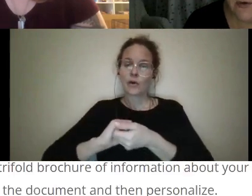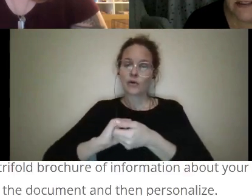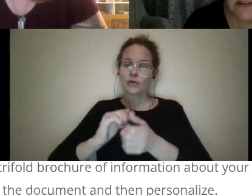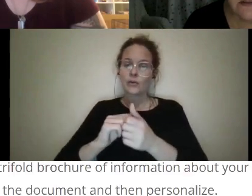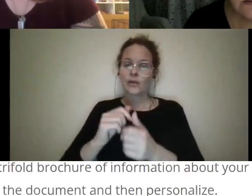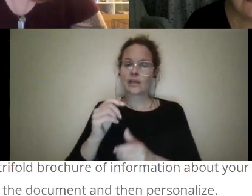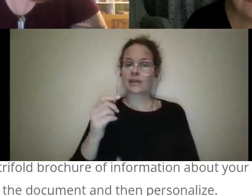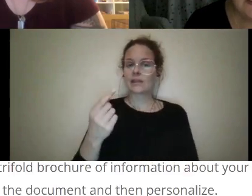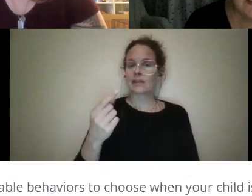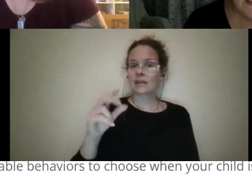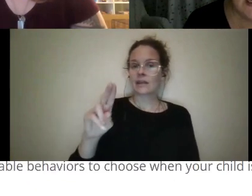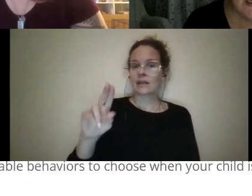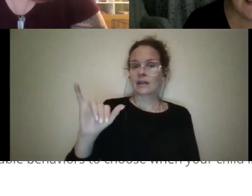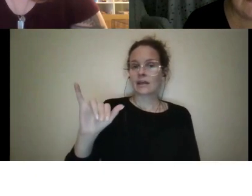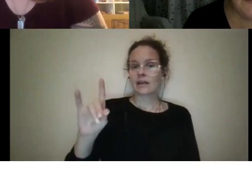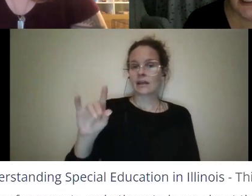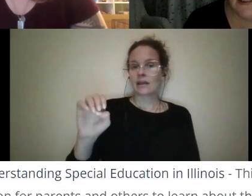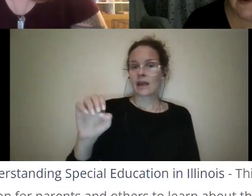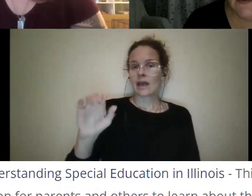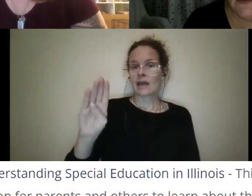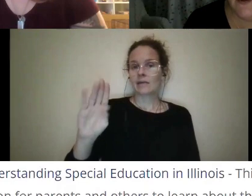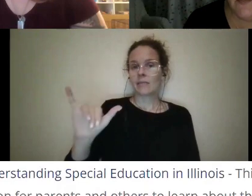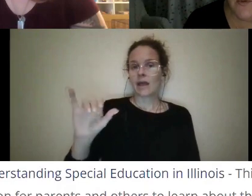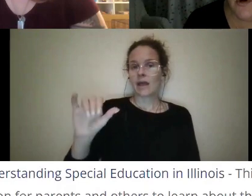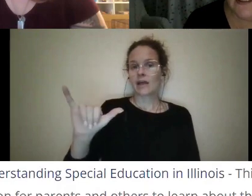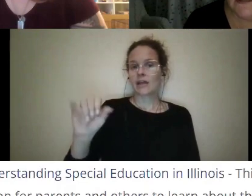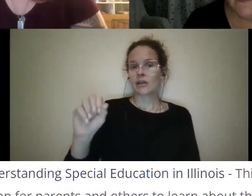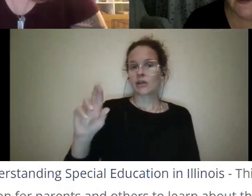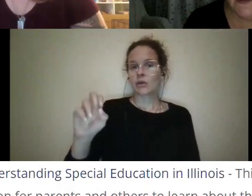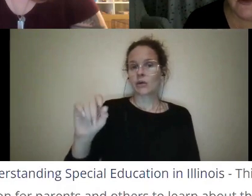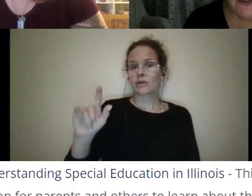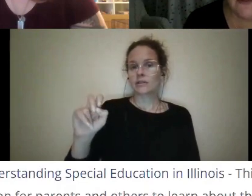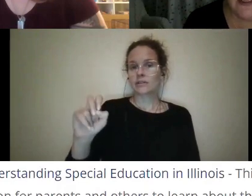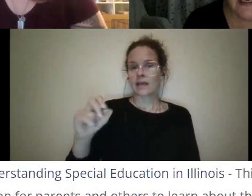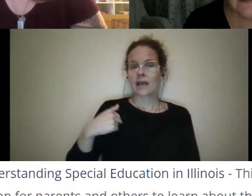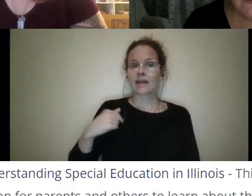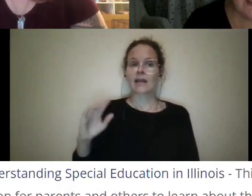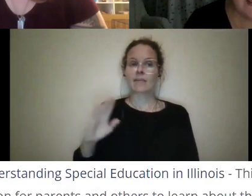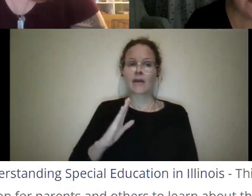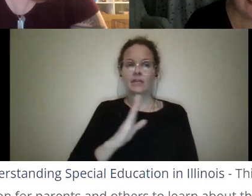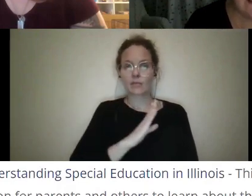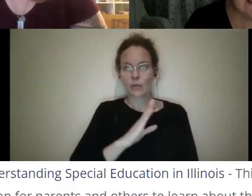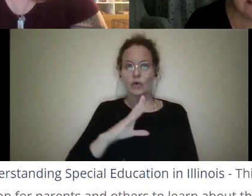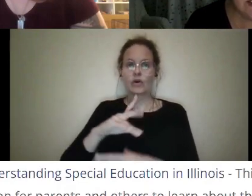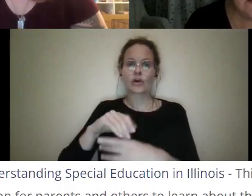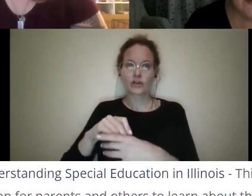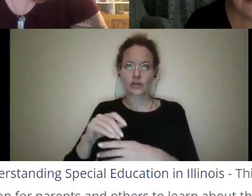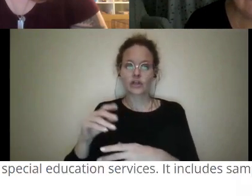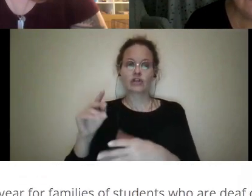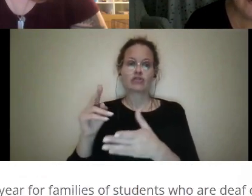Hands and Voices, which I am also on the board and the treasurer elect for that organization. We have